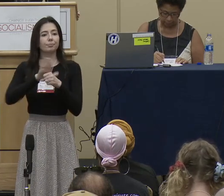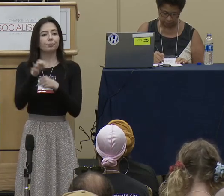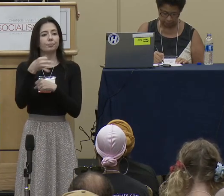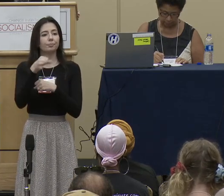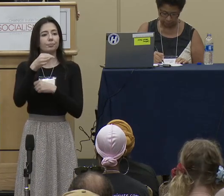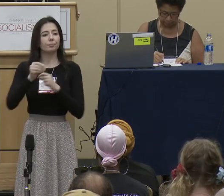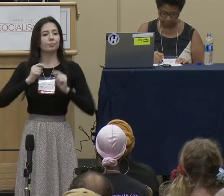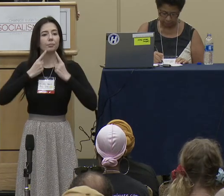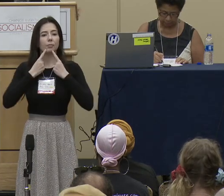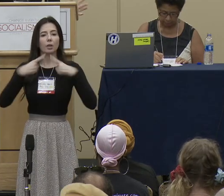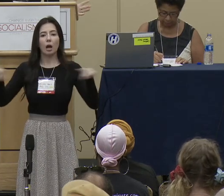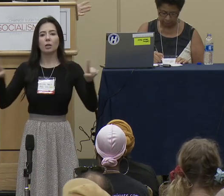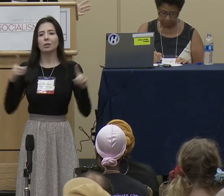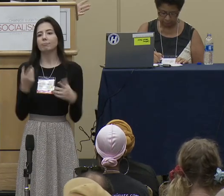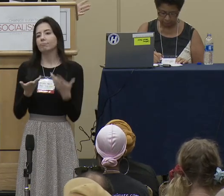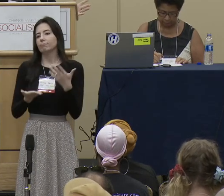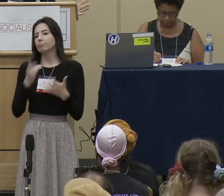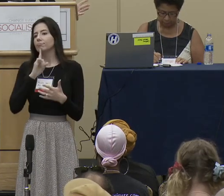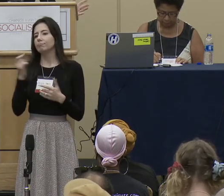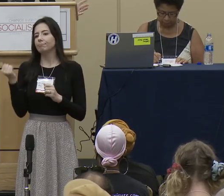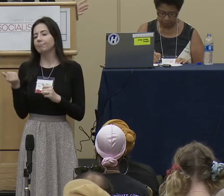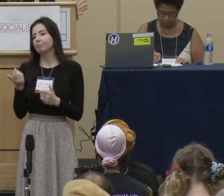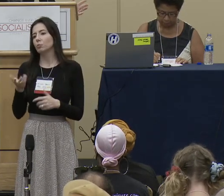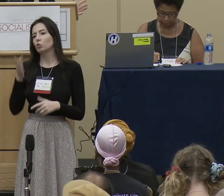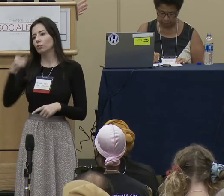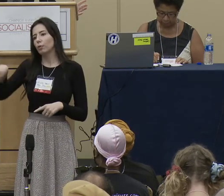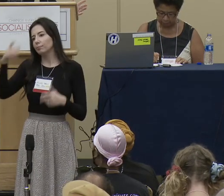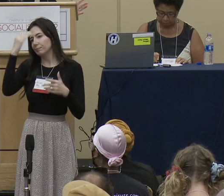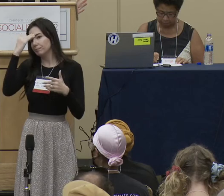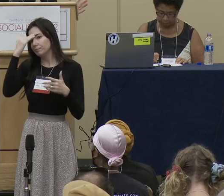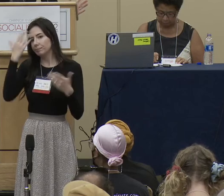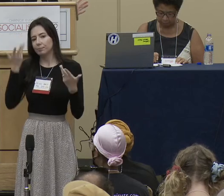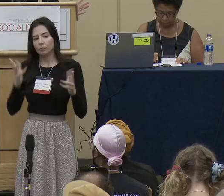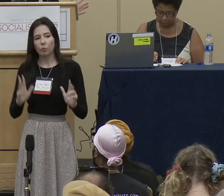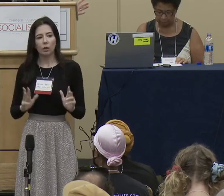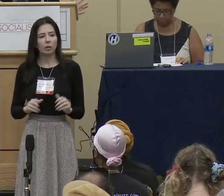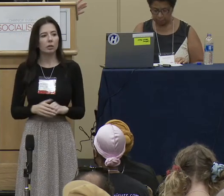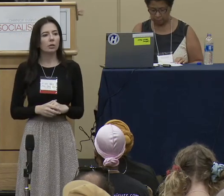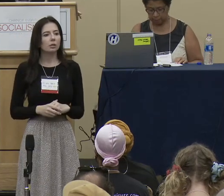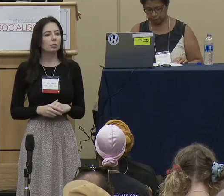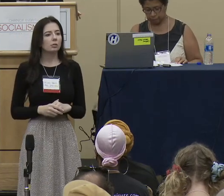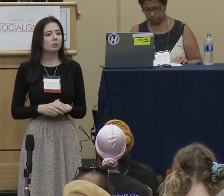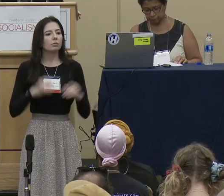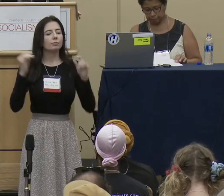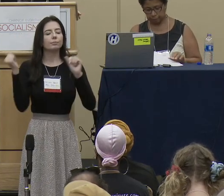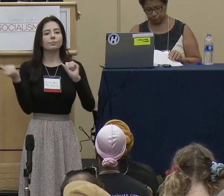announcement. I think people probably heard this in all their sessions, but in case this is your first session of